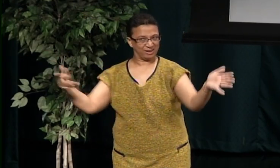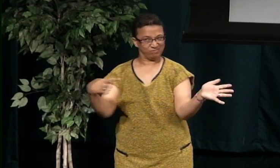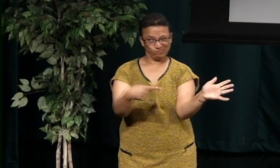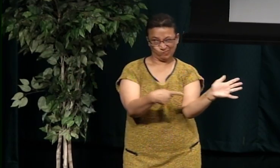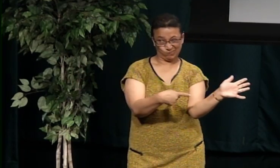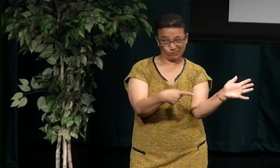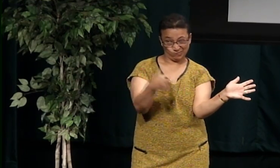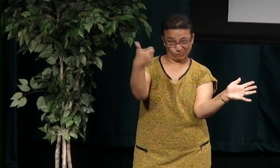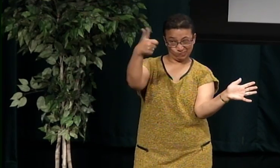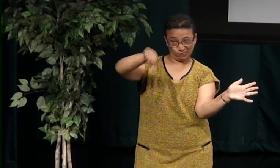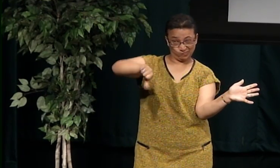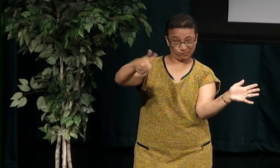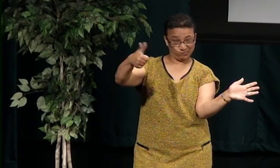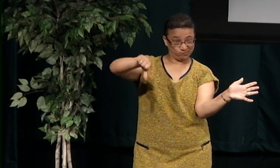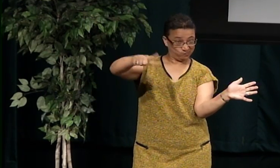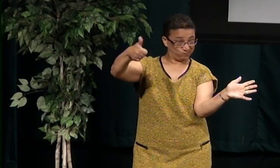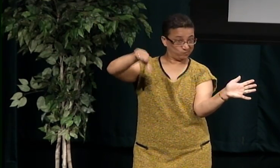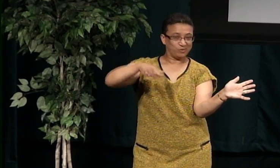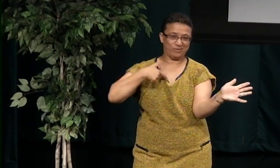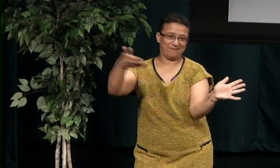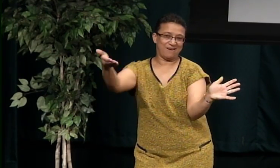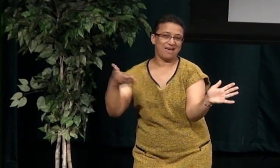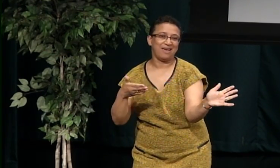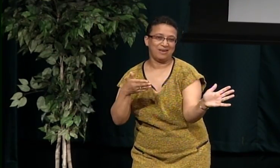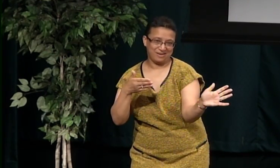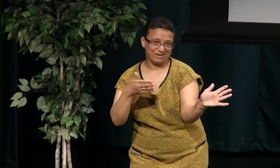We would also invite the public and get their response